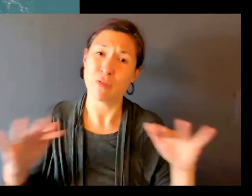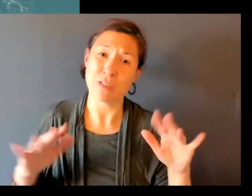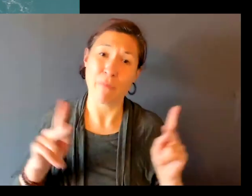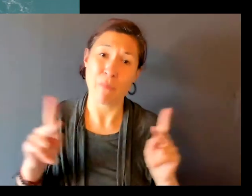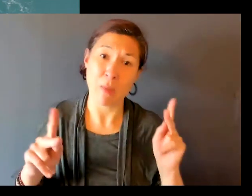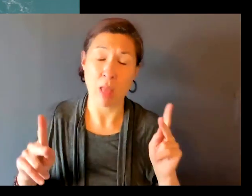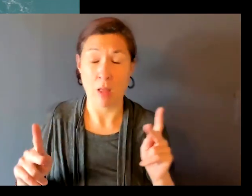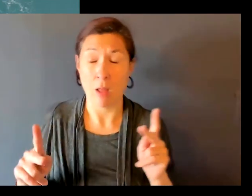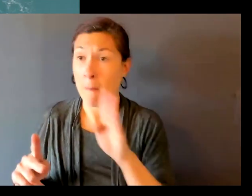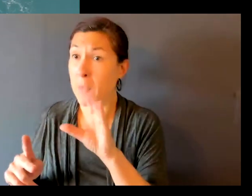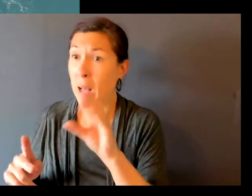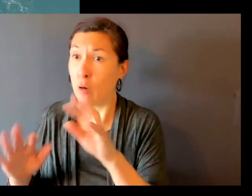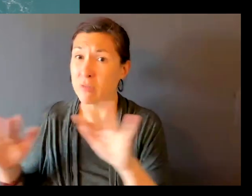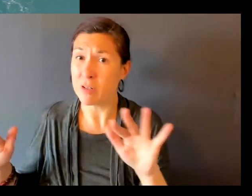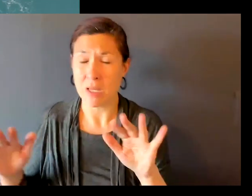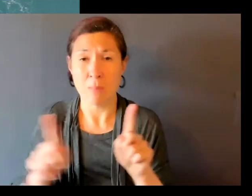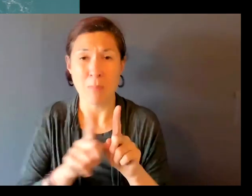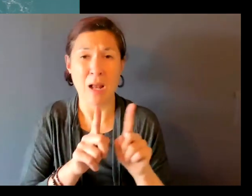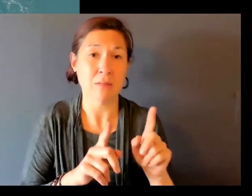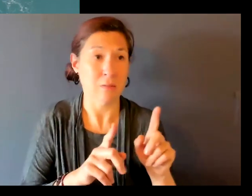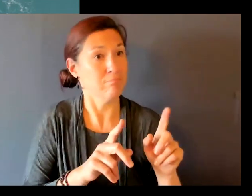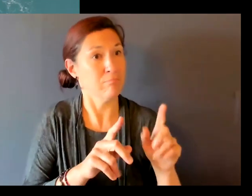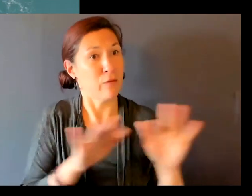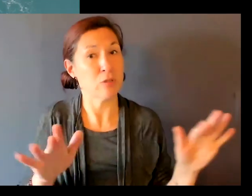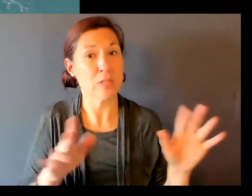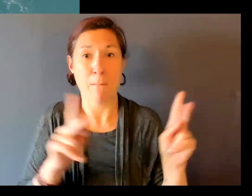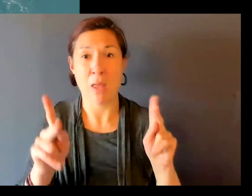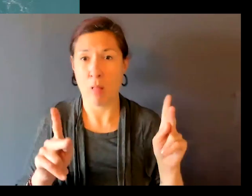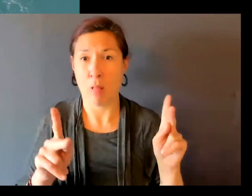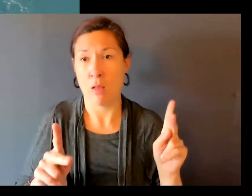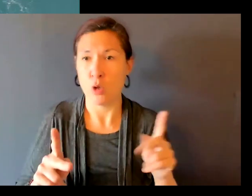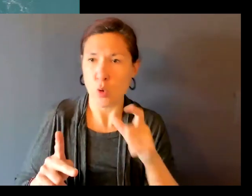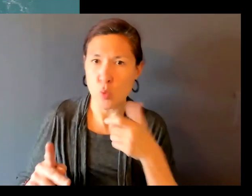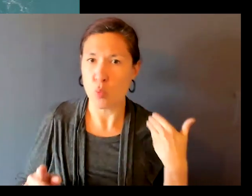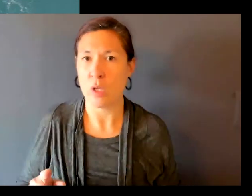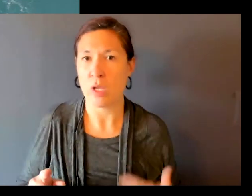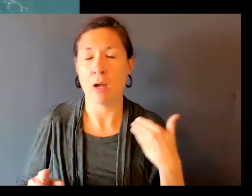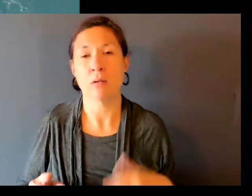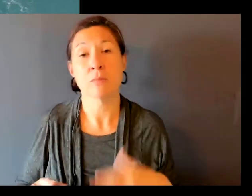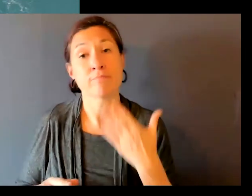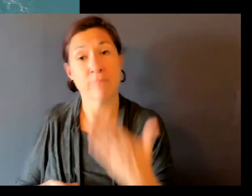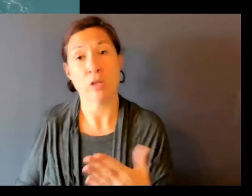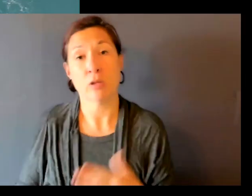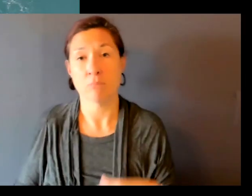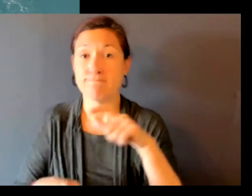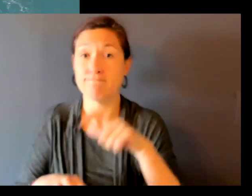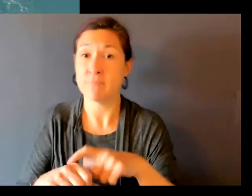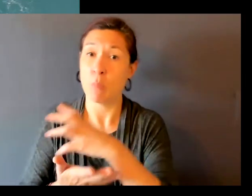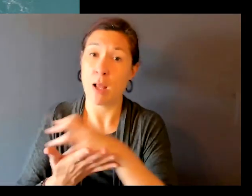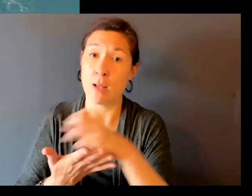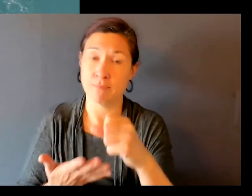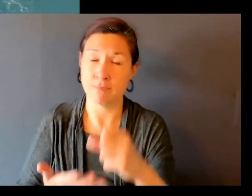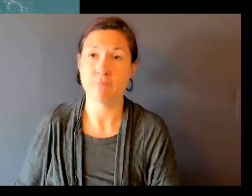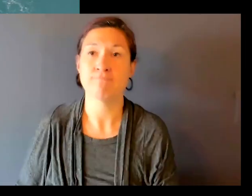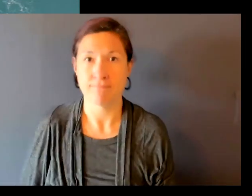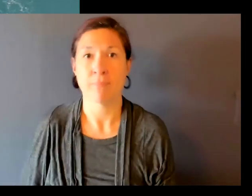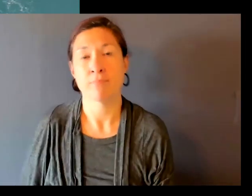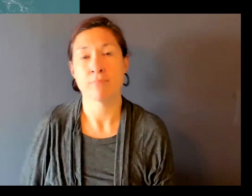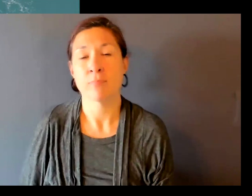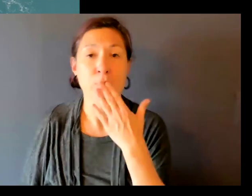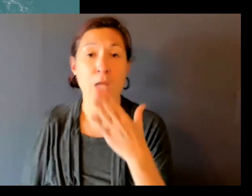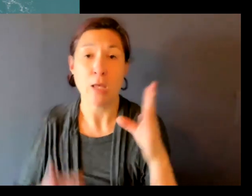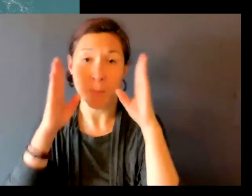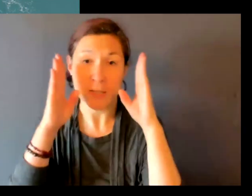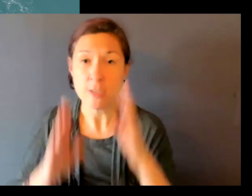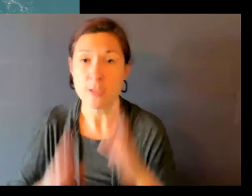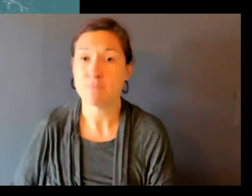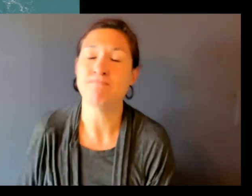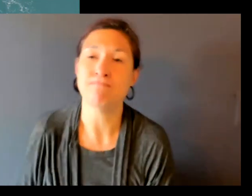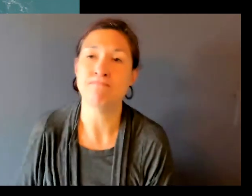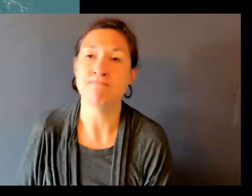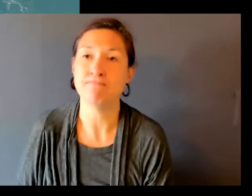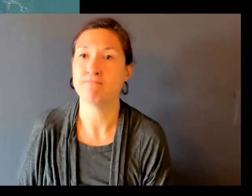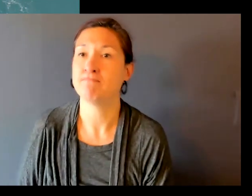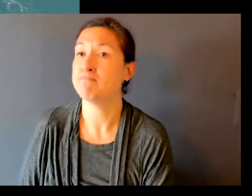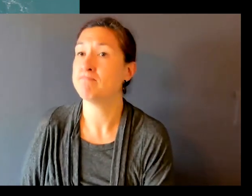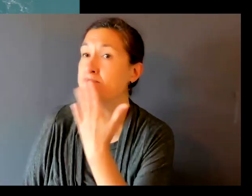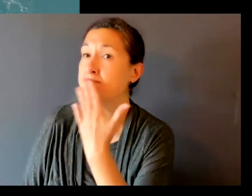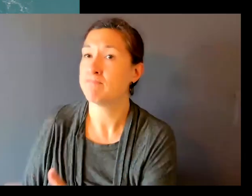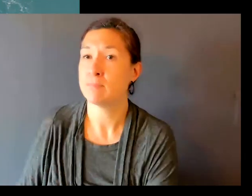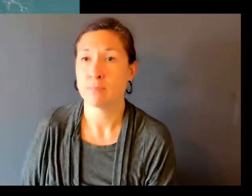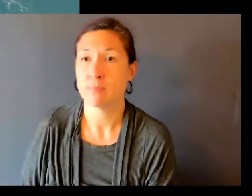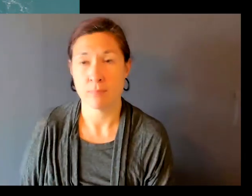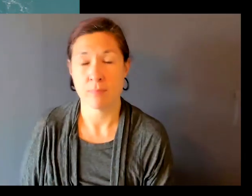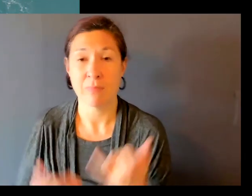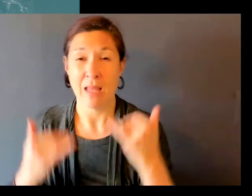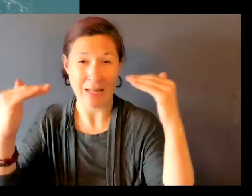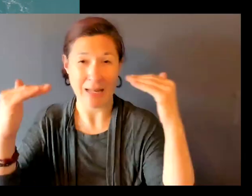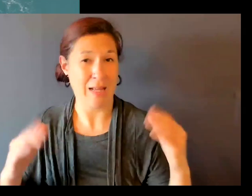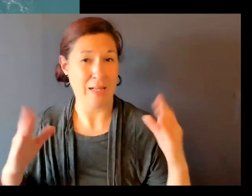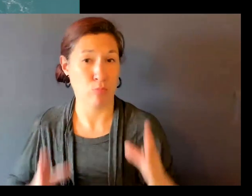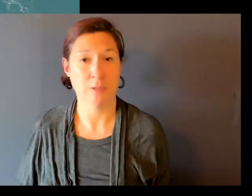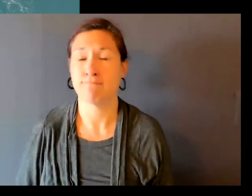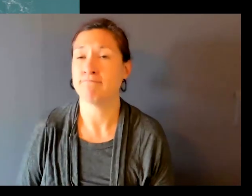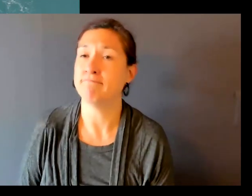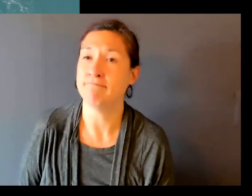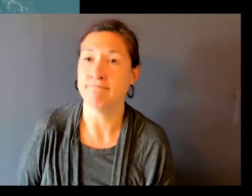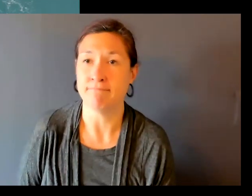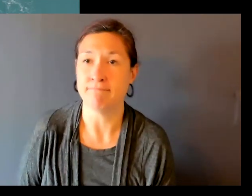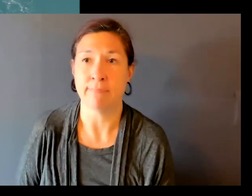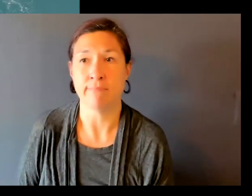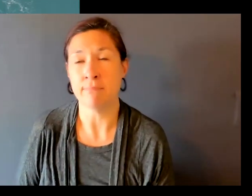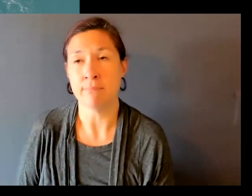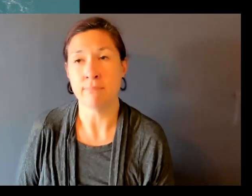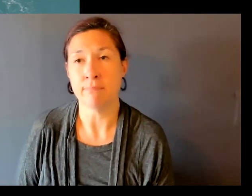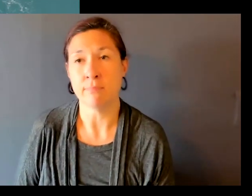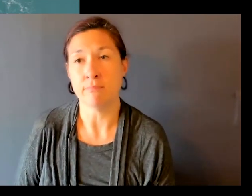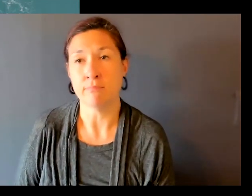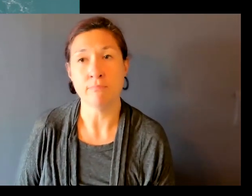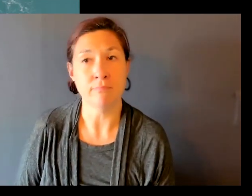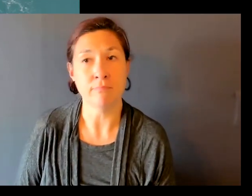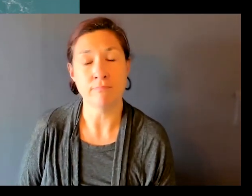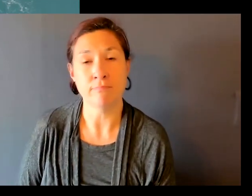: Okay. So, my name is Mary Dormer, I live in Carver, and I'm going to speak to the devastation I see here. I started a group called concerned citizens to try to fight the big batteries and all the, uhm, dual use solar, and I have lived in this town for 7 years. When I got here, it was just beautiful land. I go down federal road now and it is like I'm driving through the Sahara Desert. It is disgraceful what these predatory companies have done.